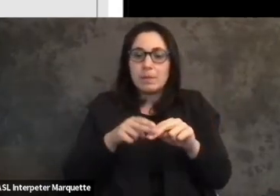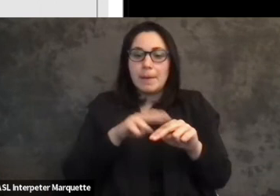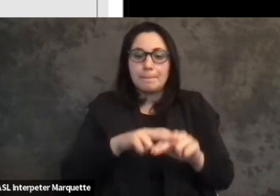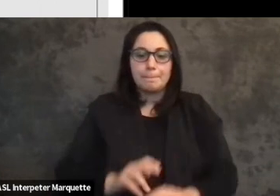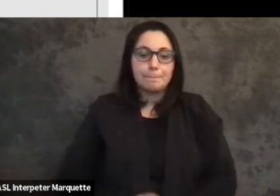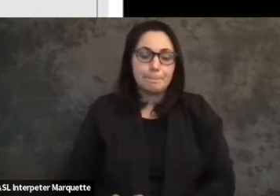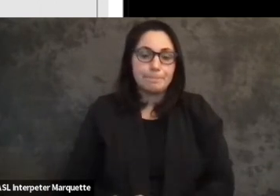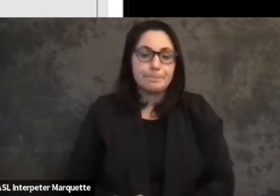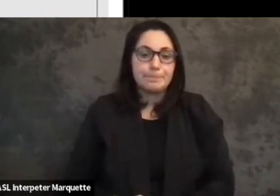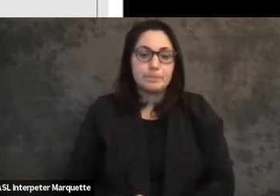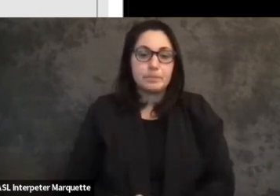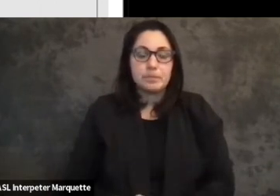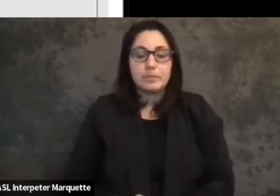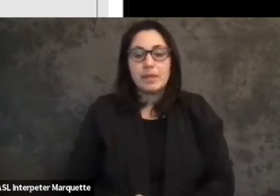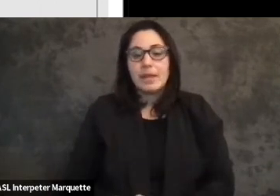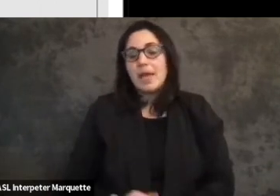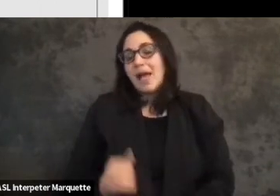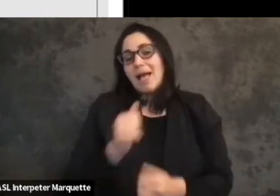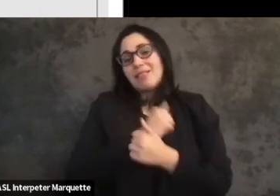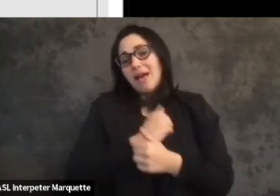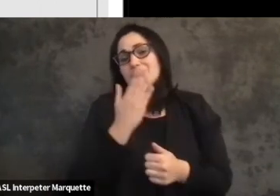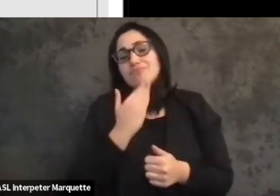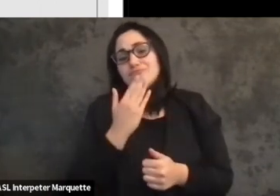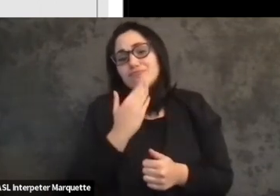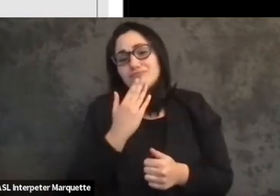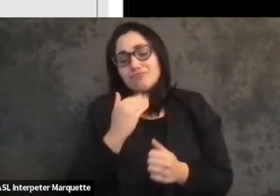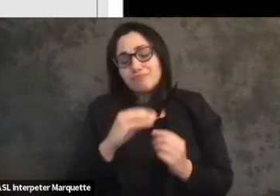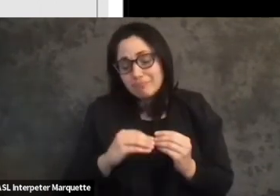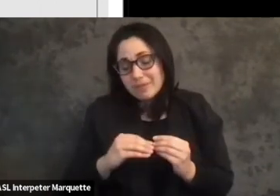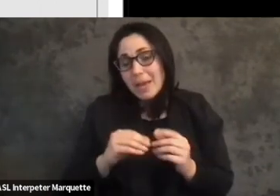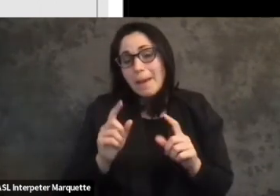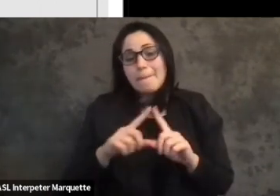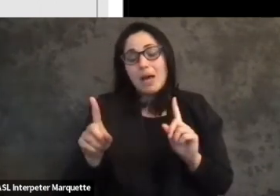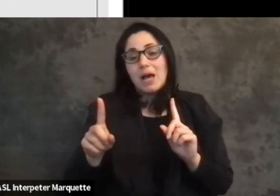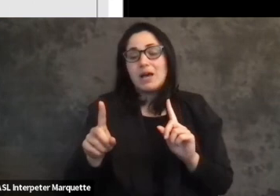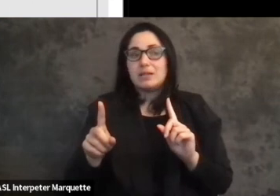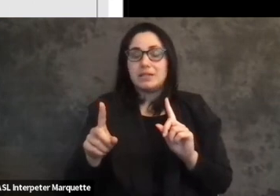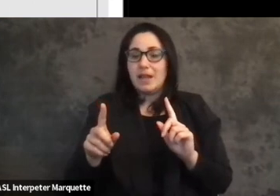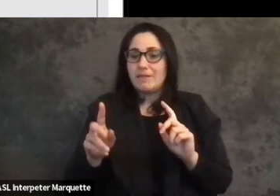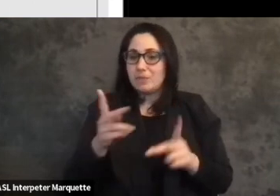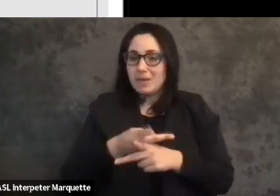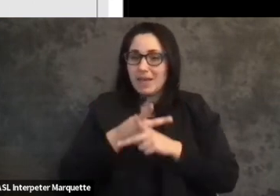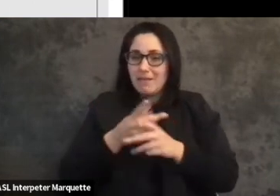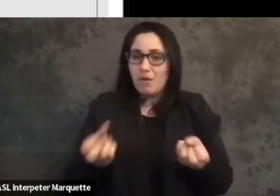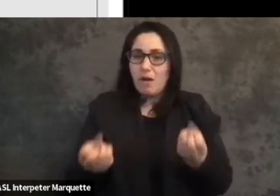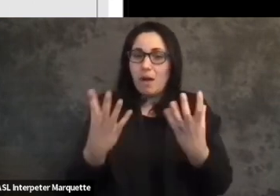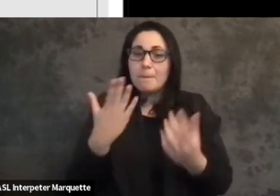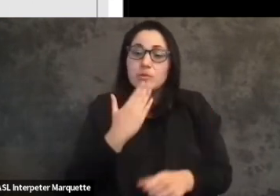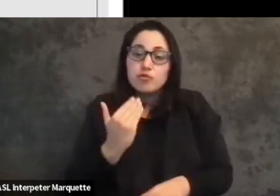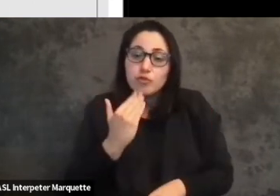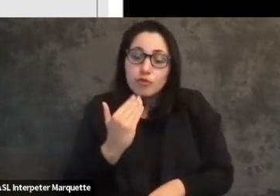trying to build back up and hoping that one day I will be able to. I also I love sweets,